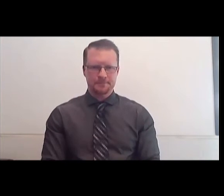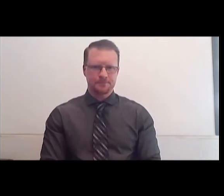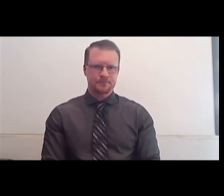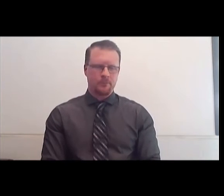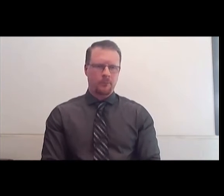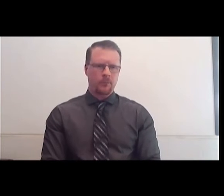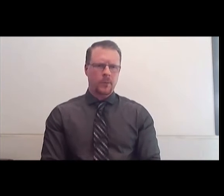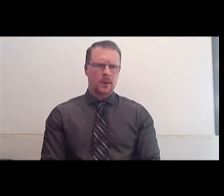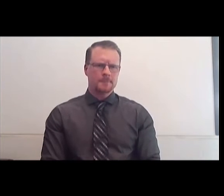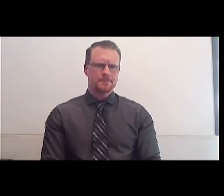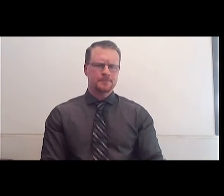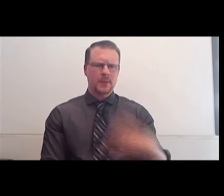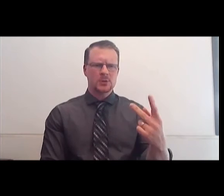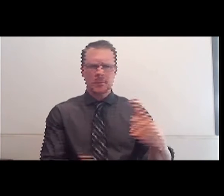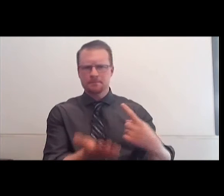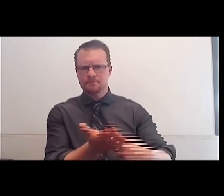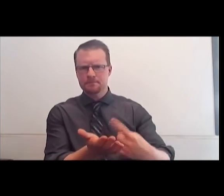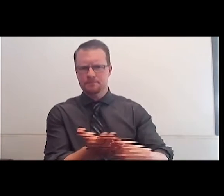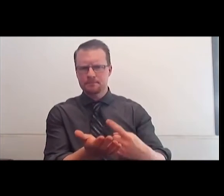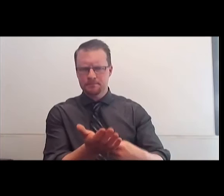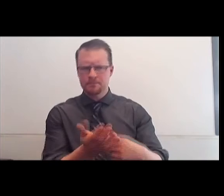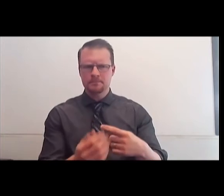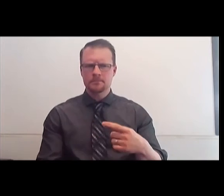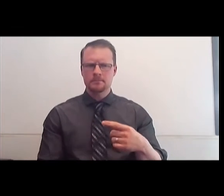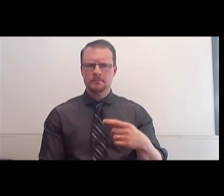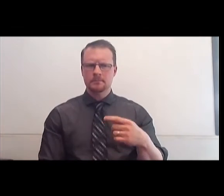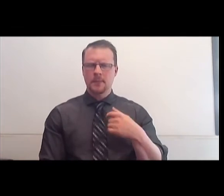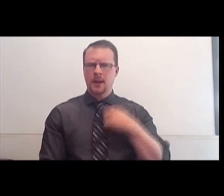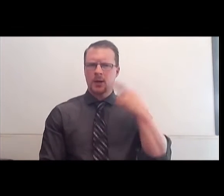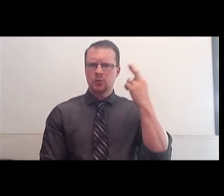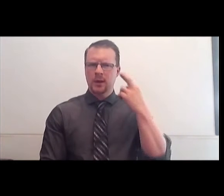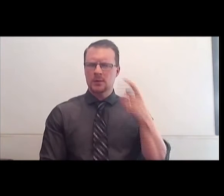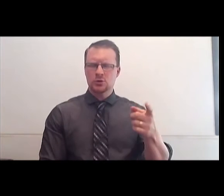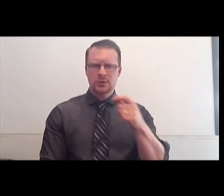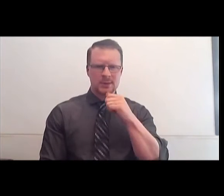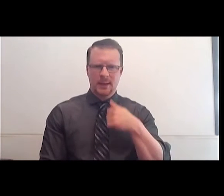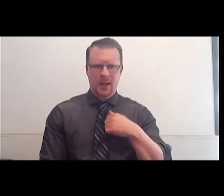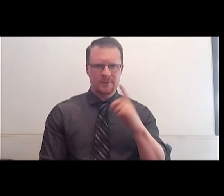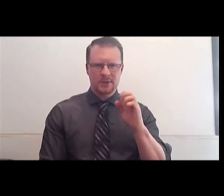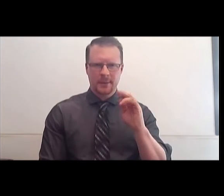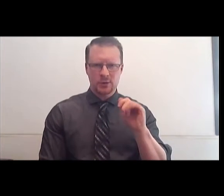She was brought to the emergency department. As I talked to her I realized that